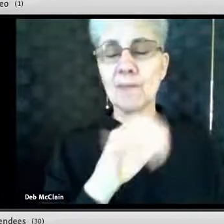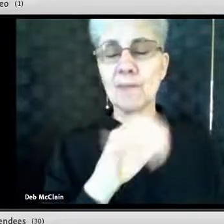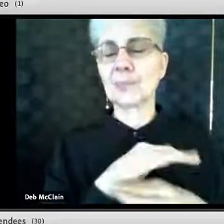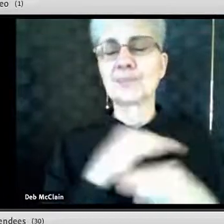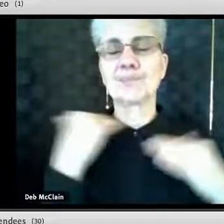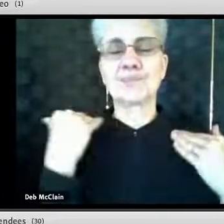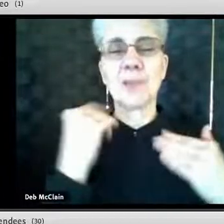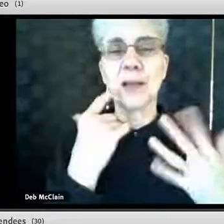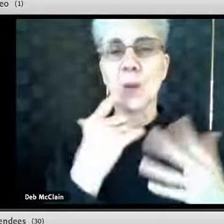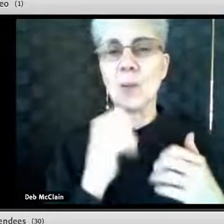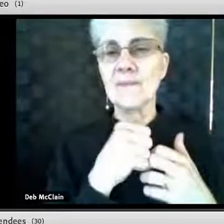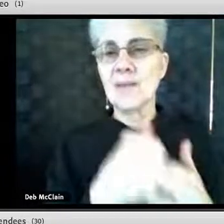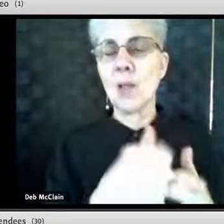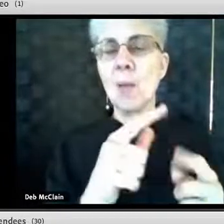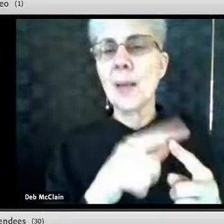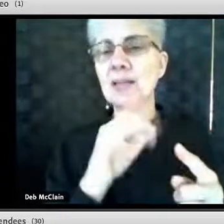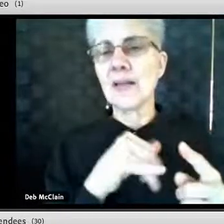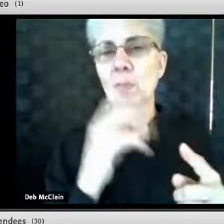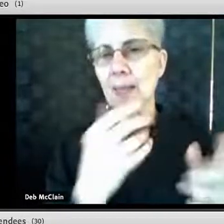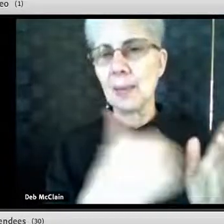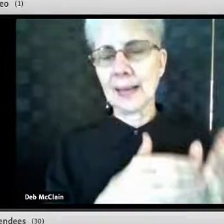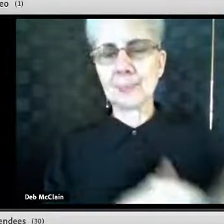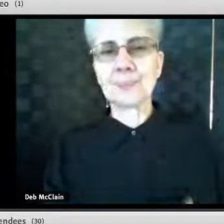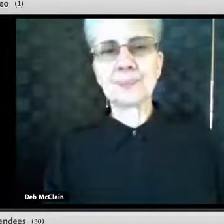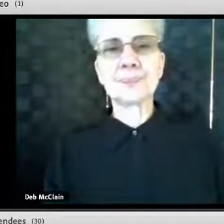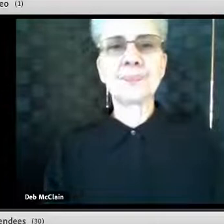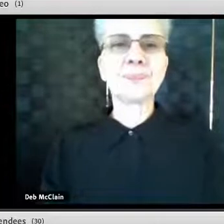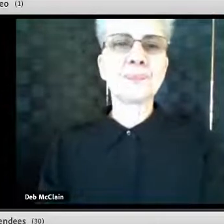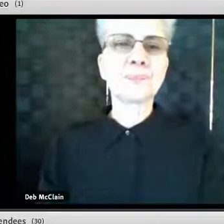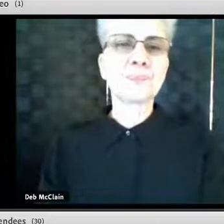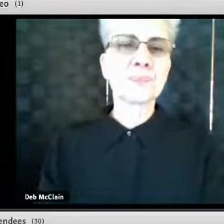I don't want to unfollow them, but I just never want to see them again.